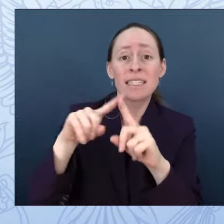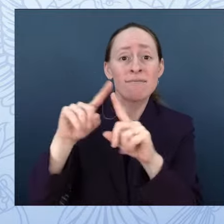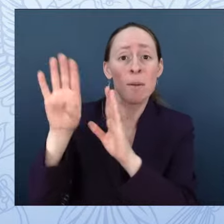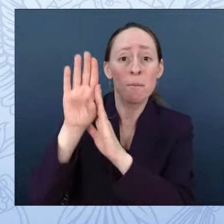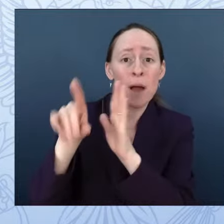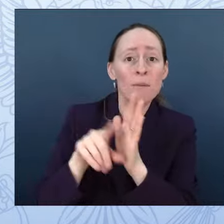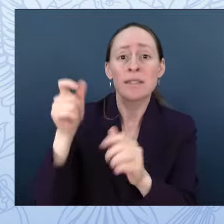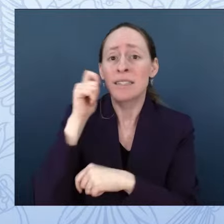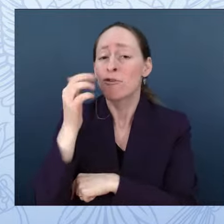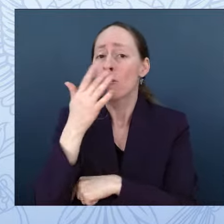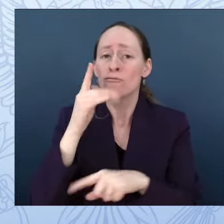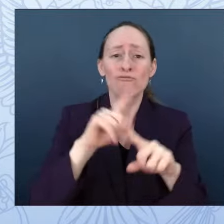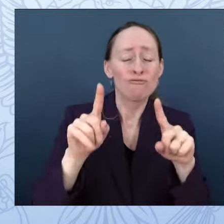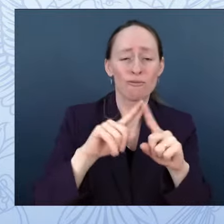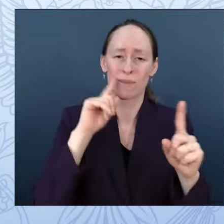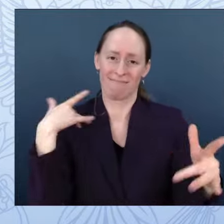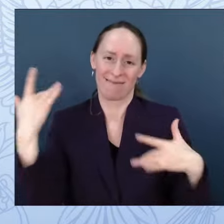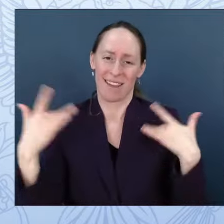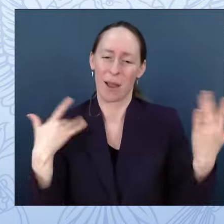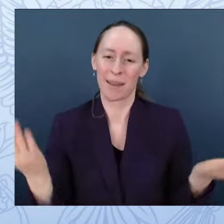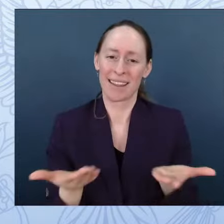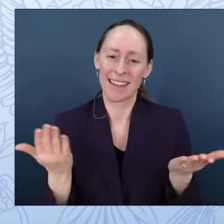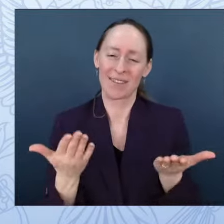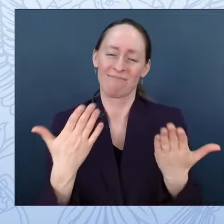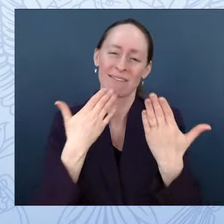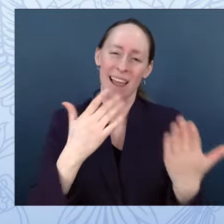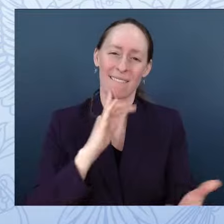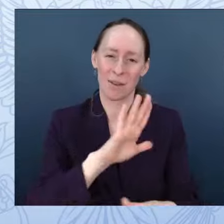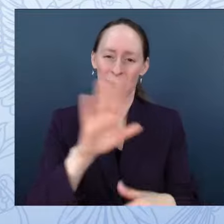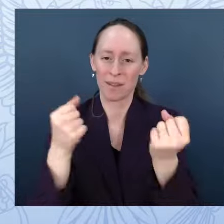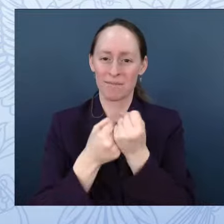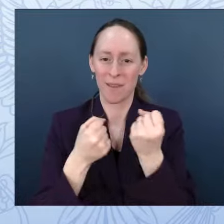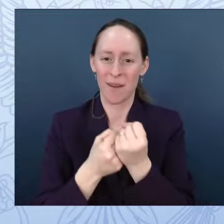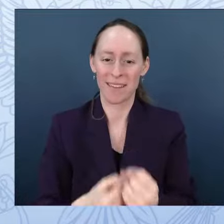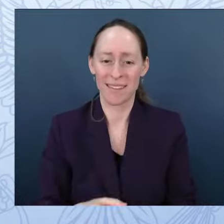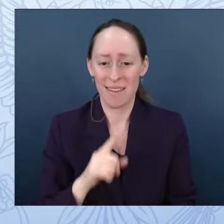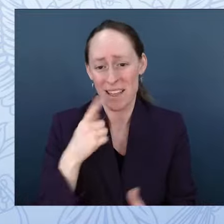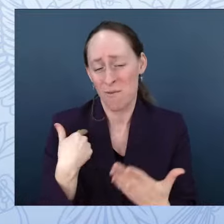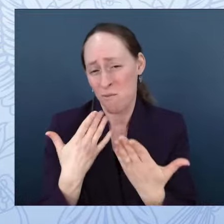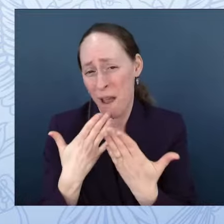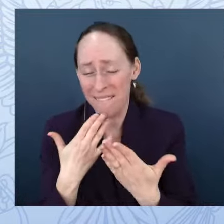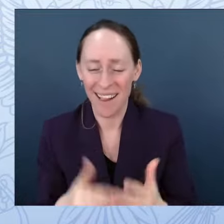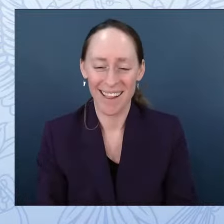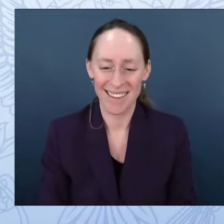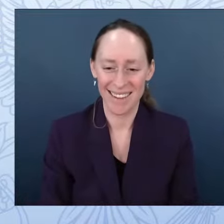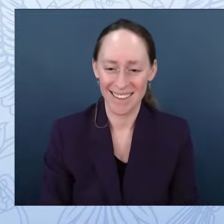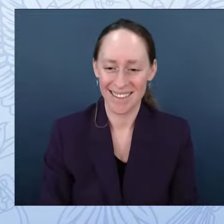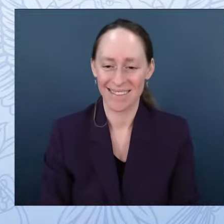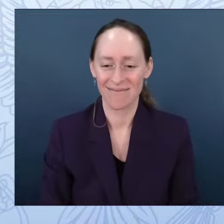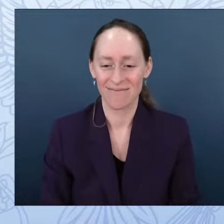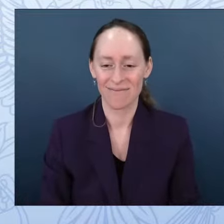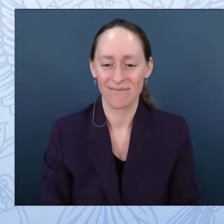Danielle Carnival: Thank you. We are grateful. Kavya Thadani: It's been a pleasure. Danielle Carnival: Thank you. We're going to turn to doctor Cathy Moffitt, senior vice president,